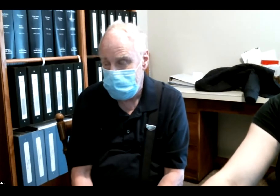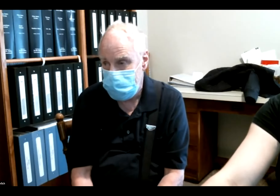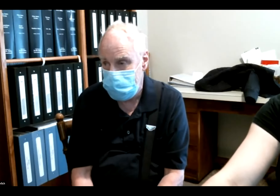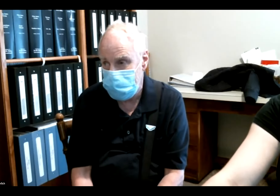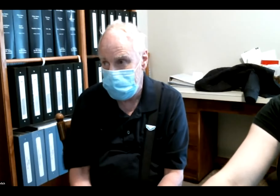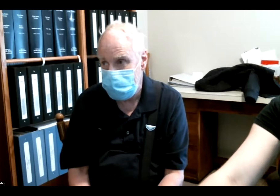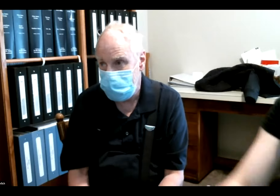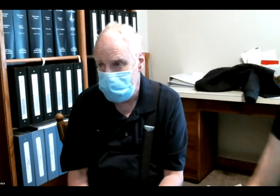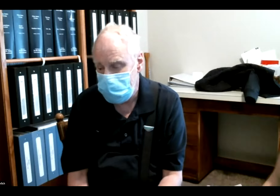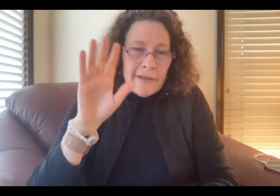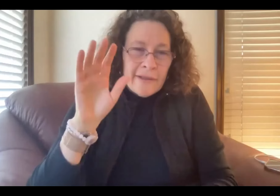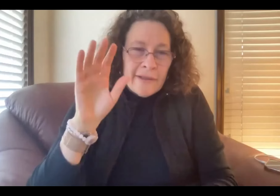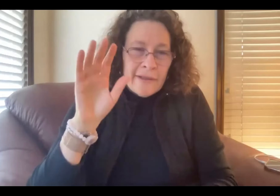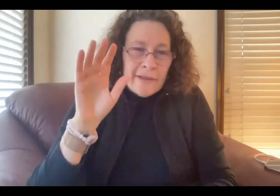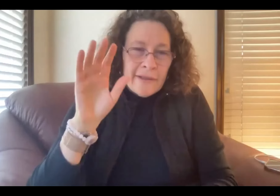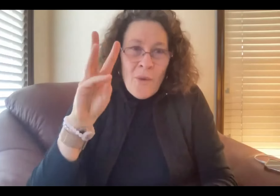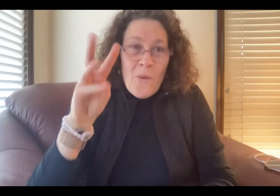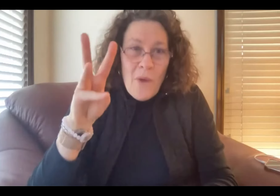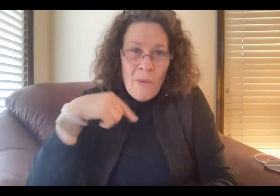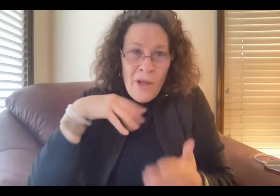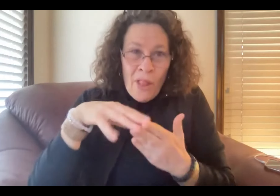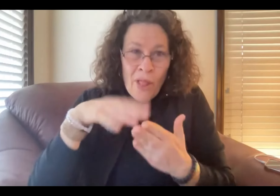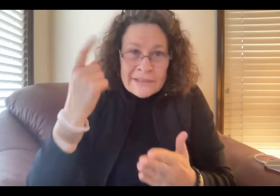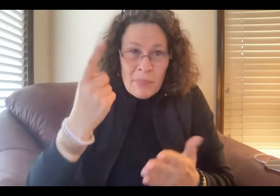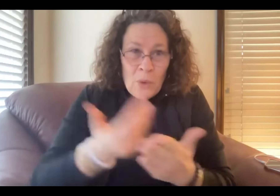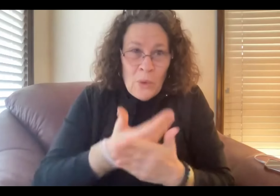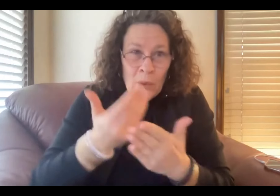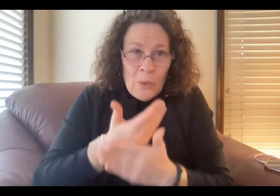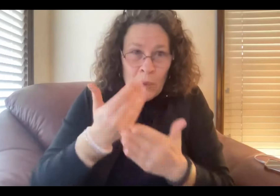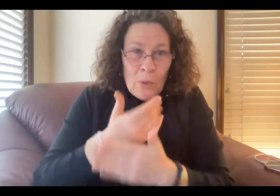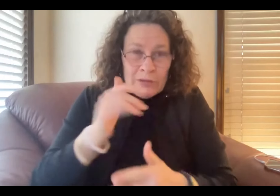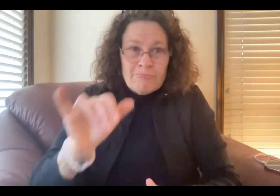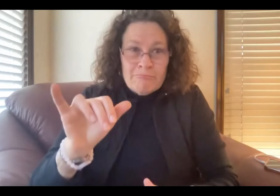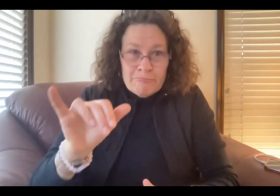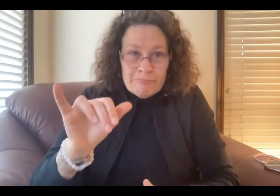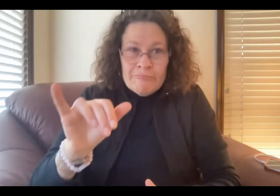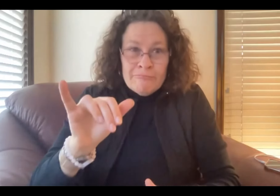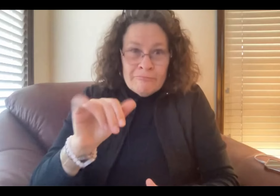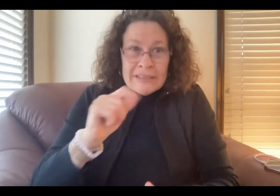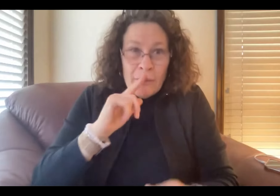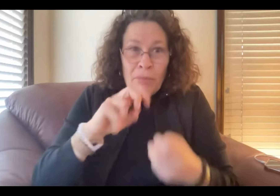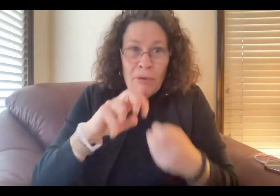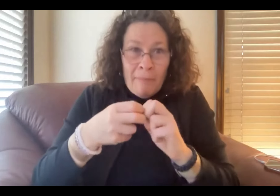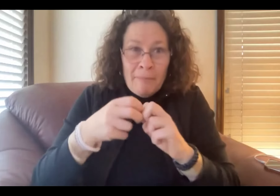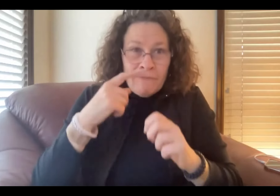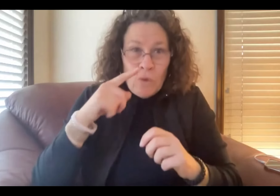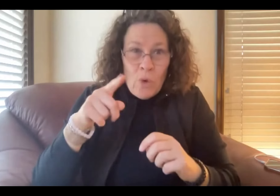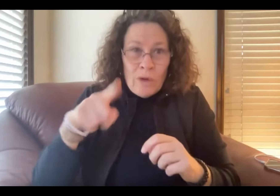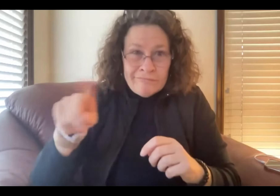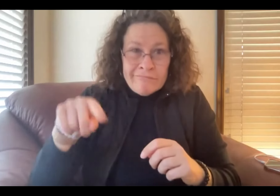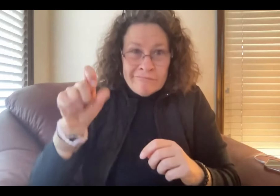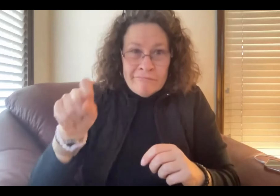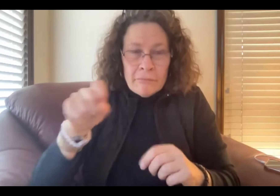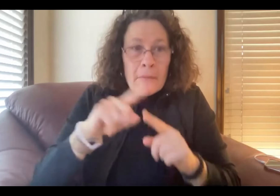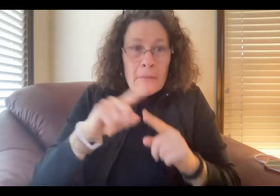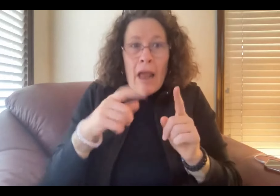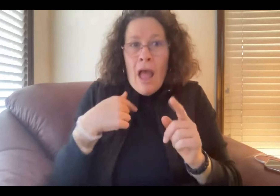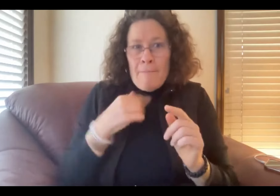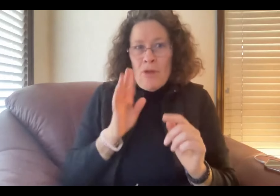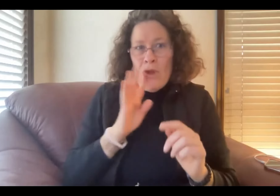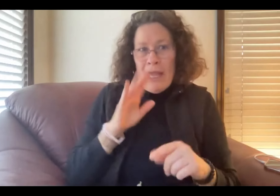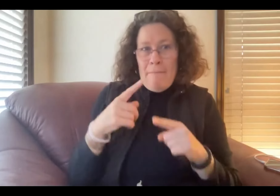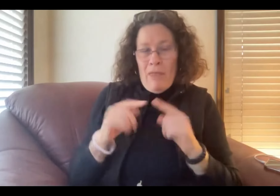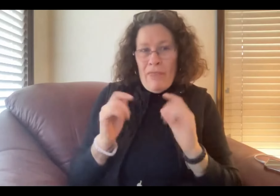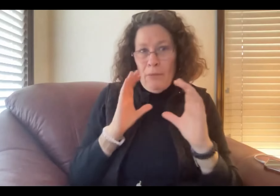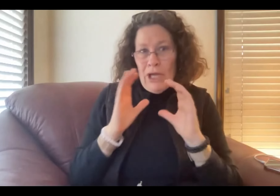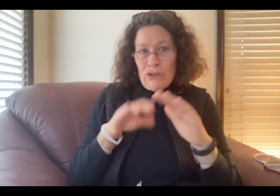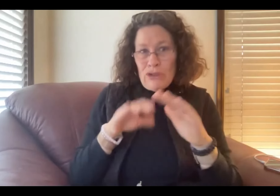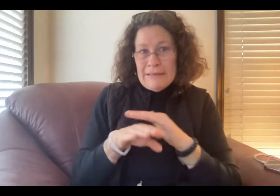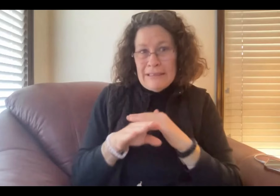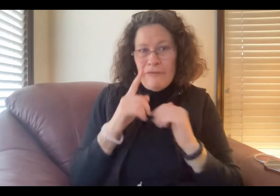Kim: Wow I learned something new. Nice. That really is a problem. For your community.